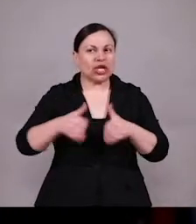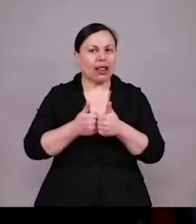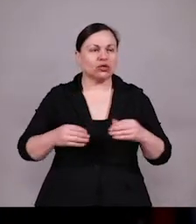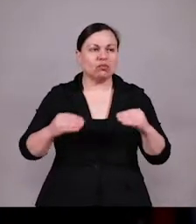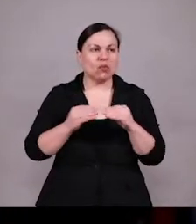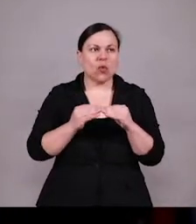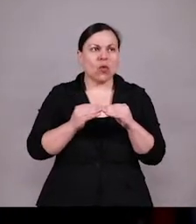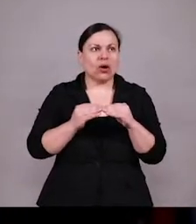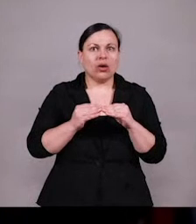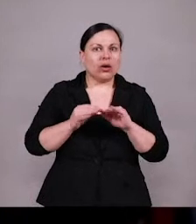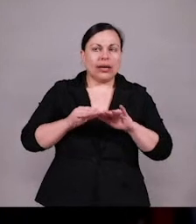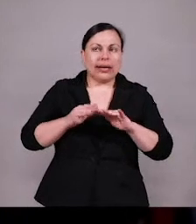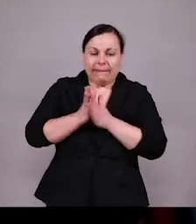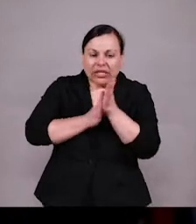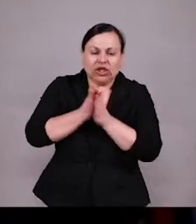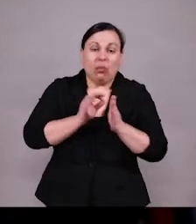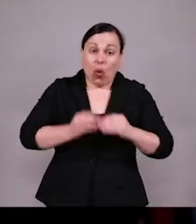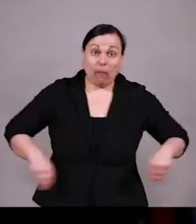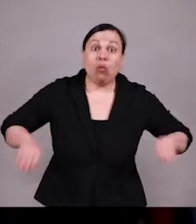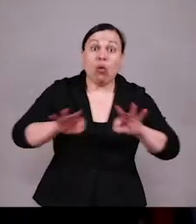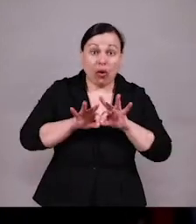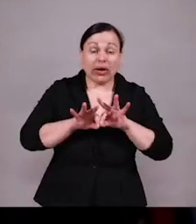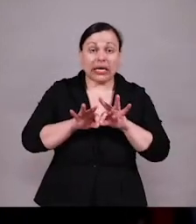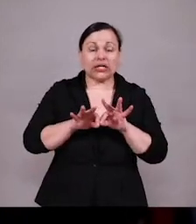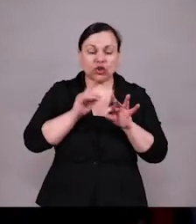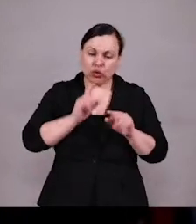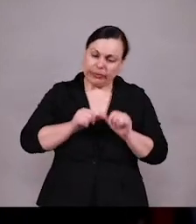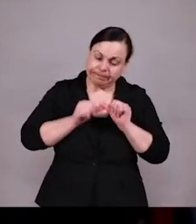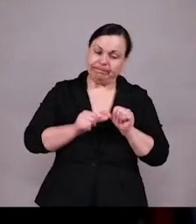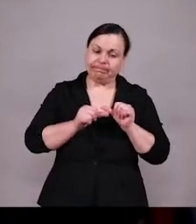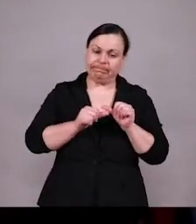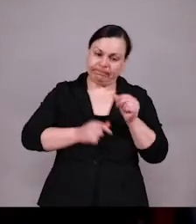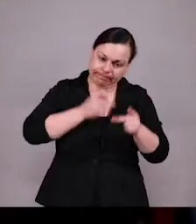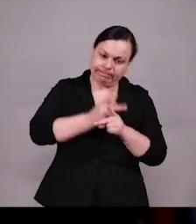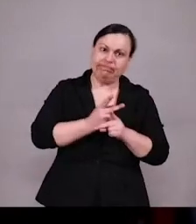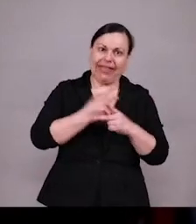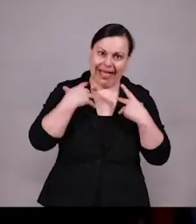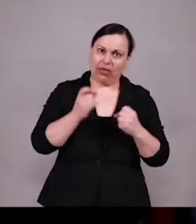ambitious, and more important than improving and maintaining the health of our citizens.